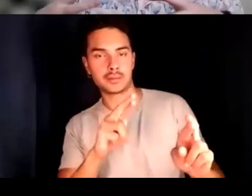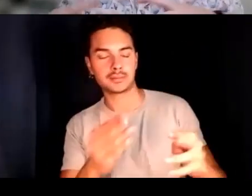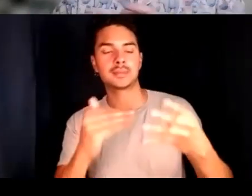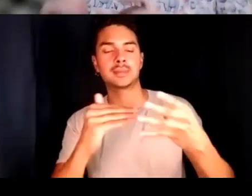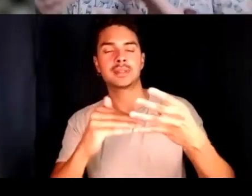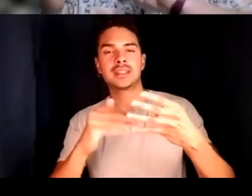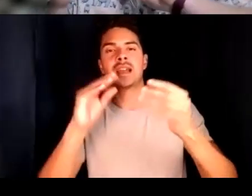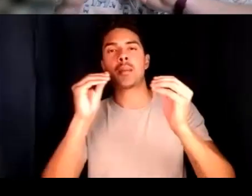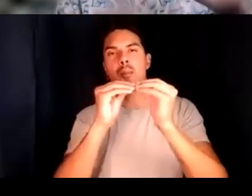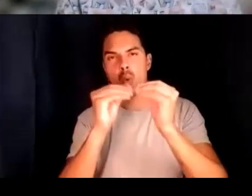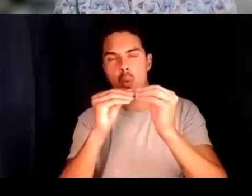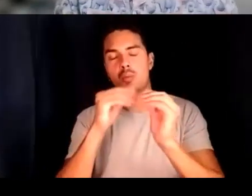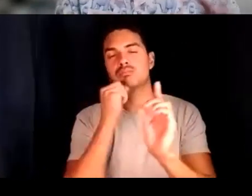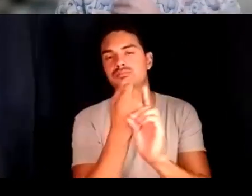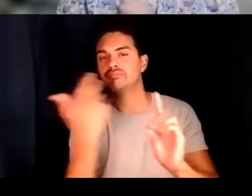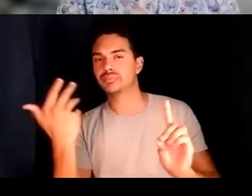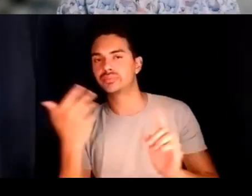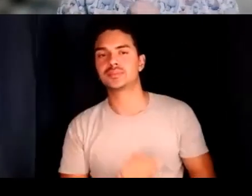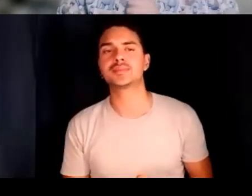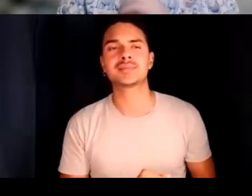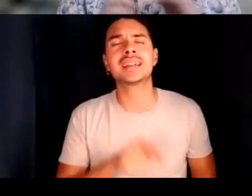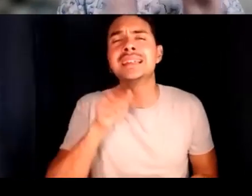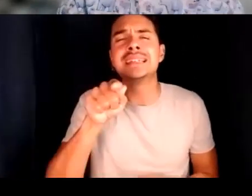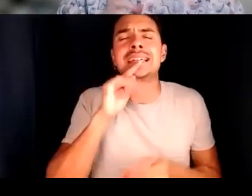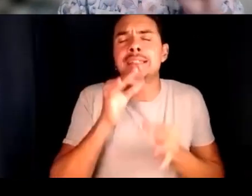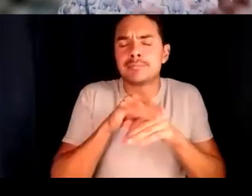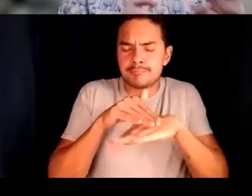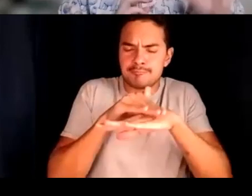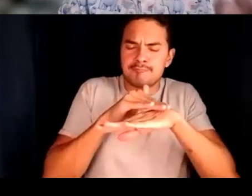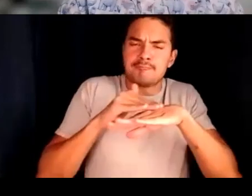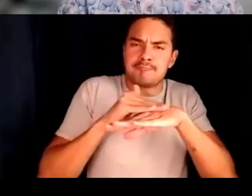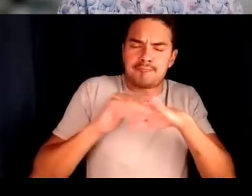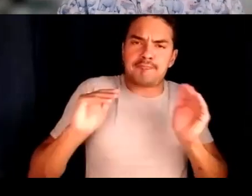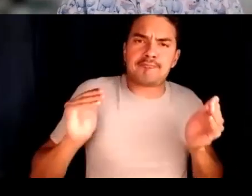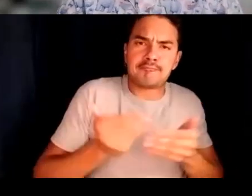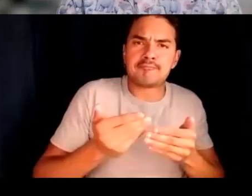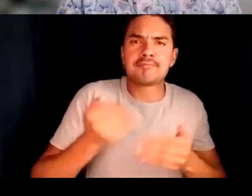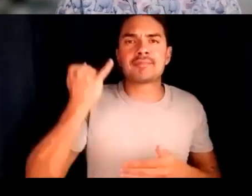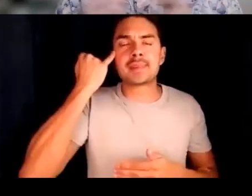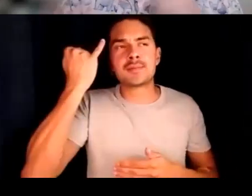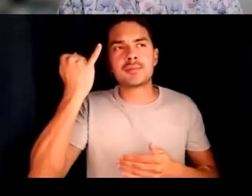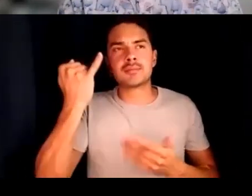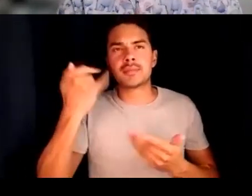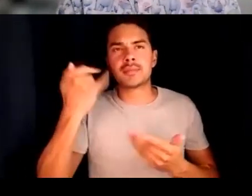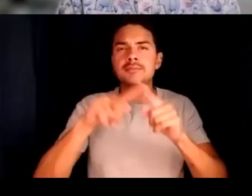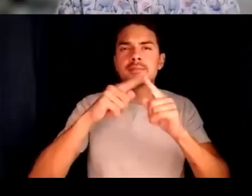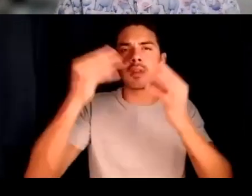so please ask questions, share examples, thoughts and ideas in the chat or in the Q&A